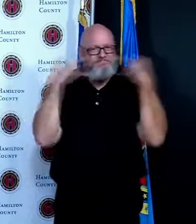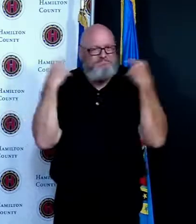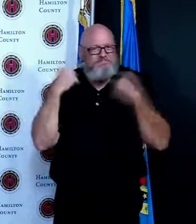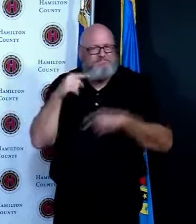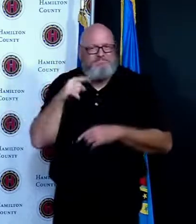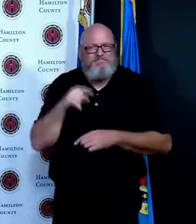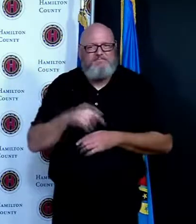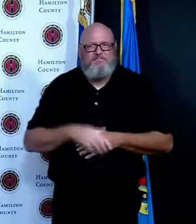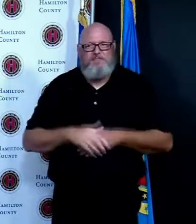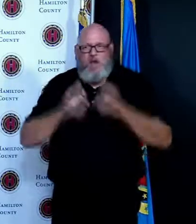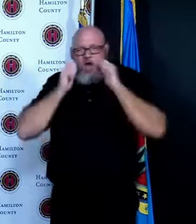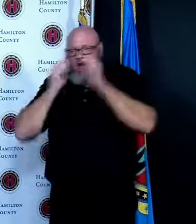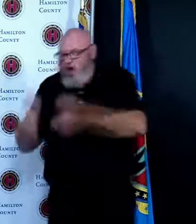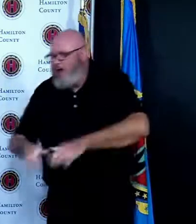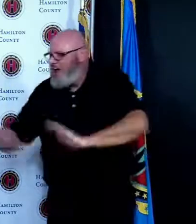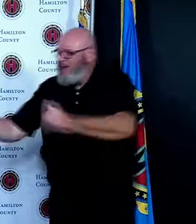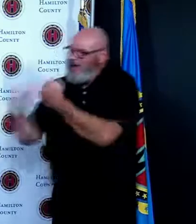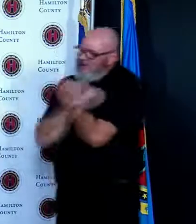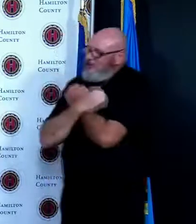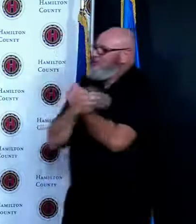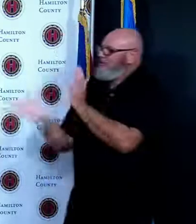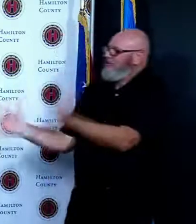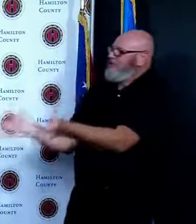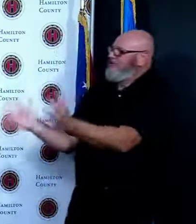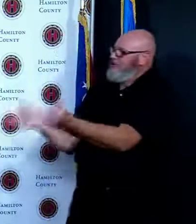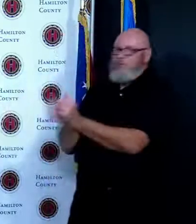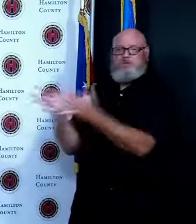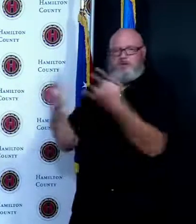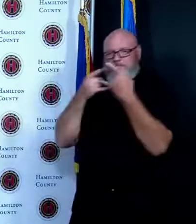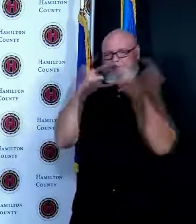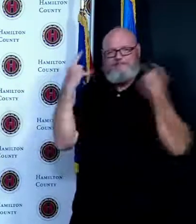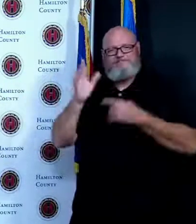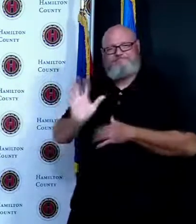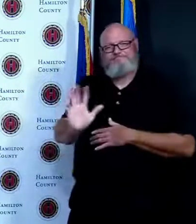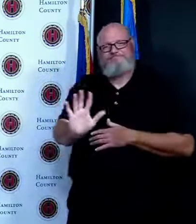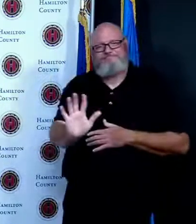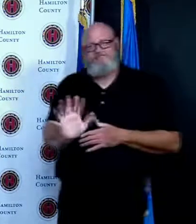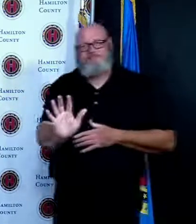that you're not thinking oh this is a situation where this might spread it is a situation where